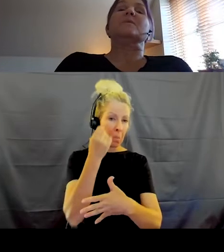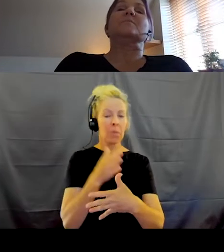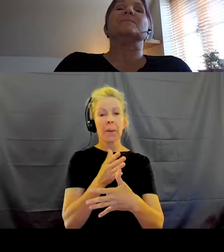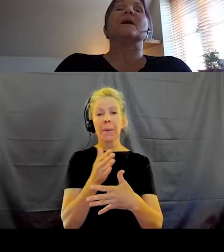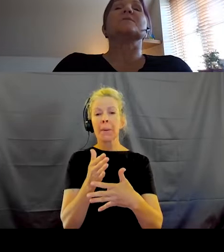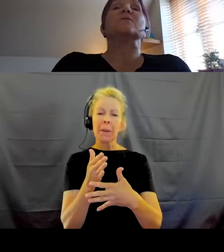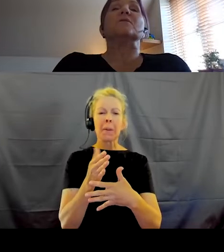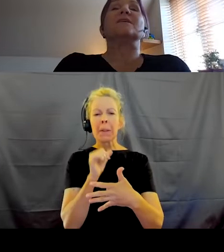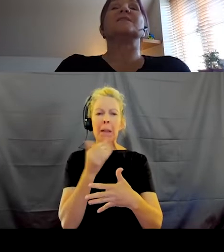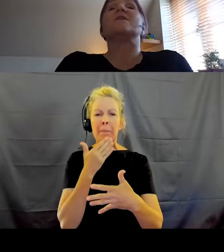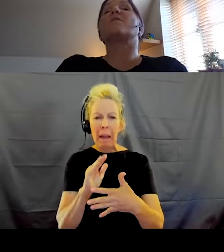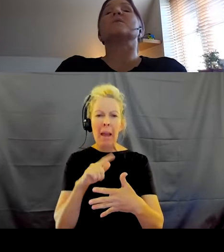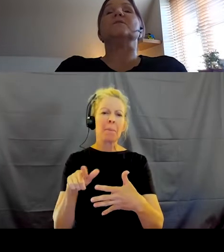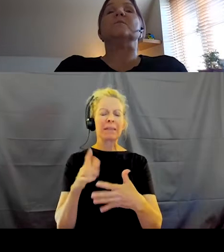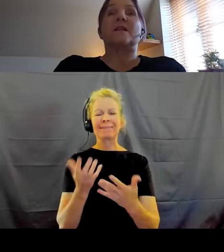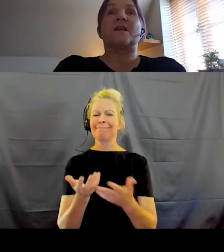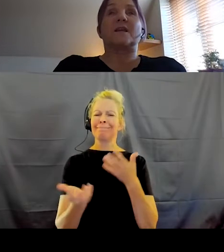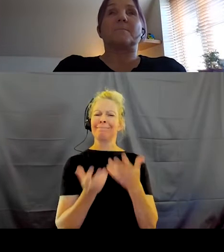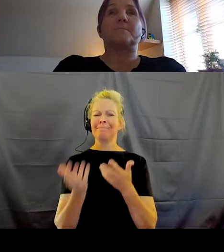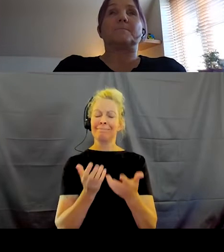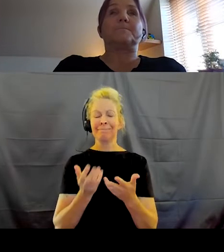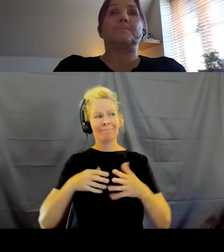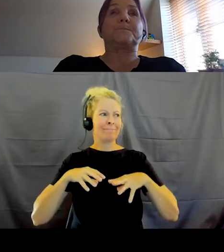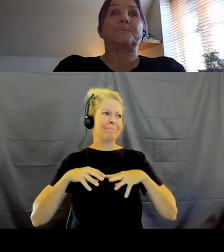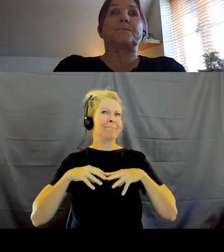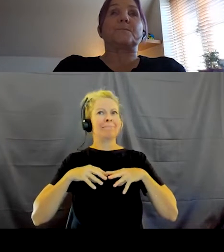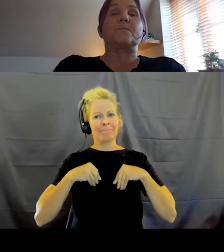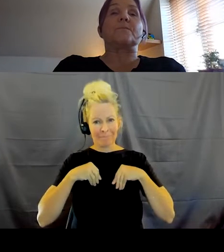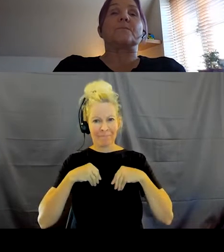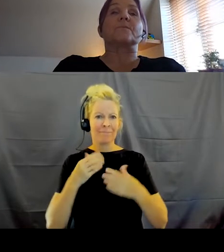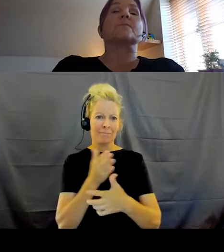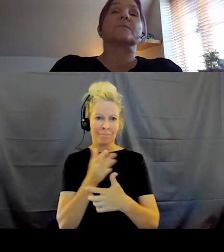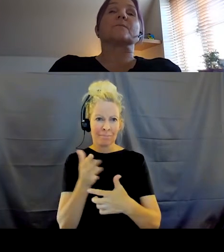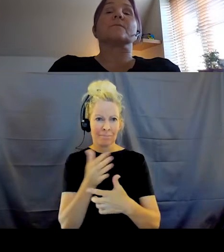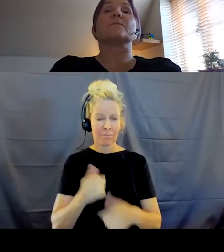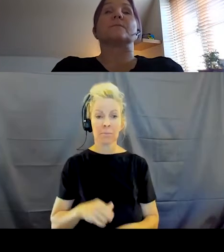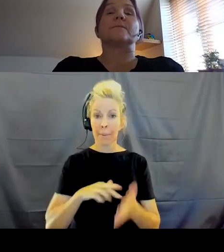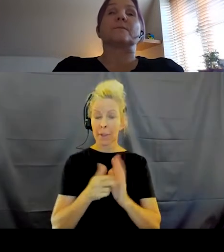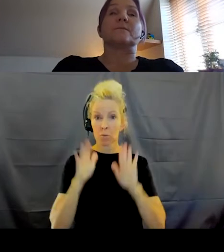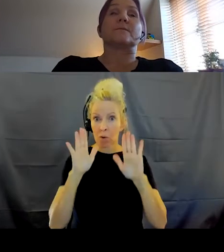but perhaps not as desirable as you might think. >> Format synthesis is rule-based. So the acoustic